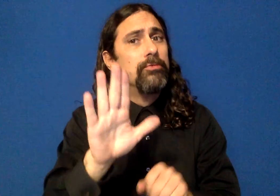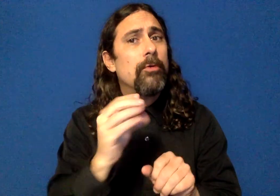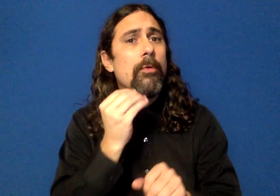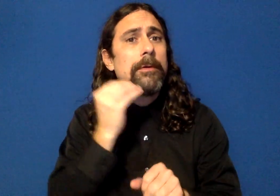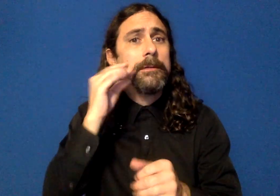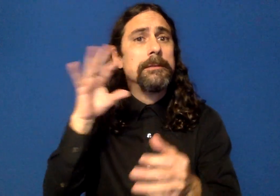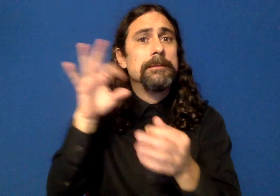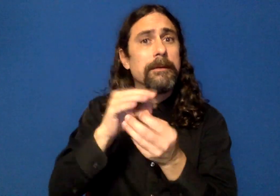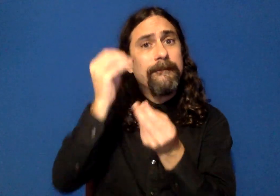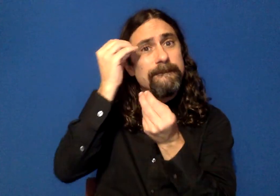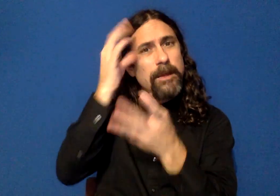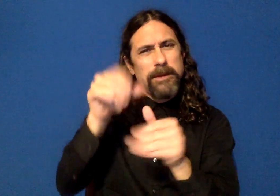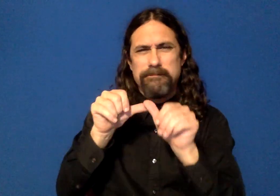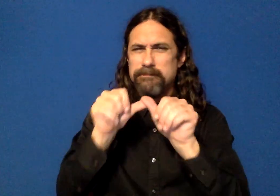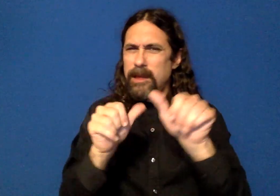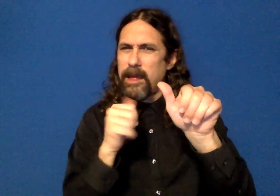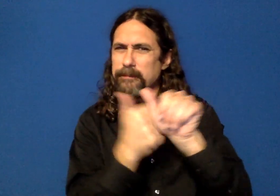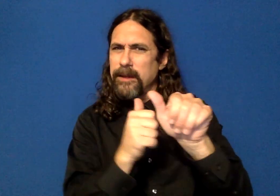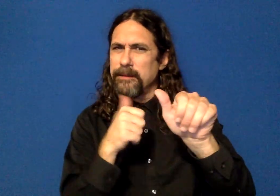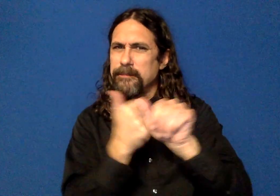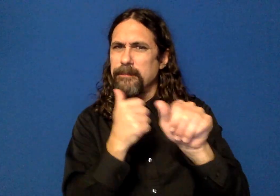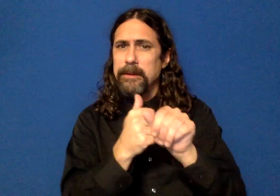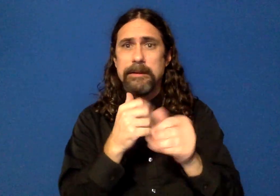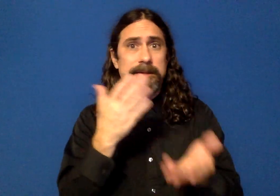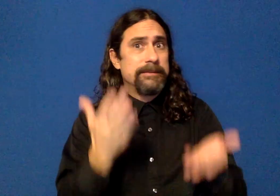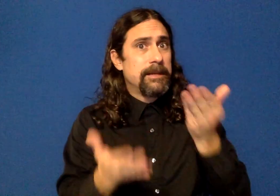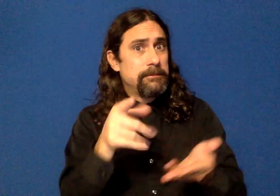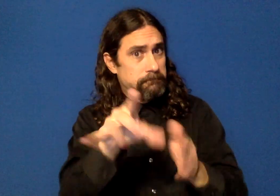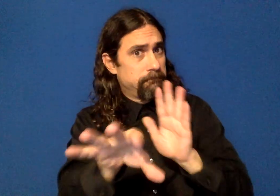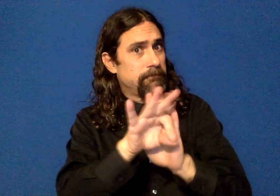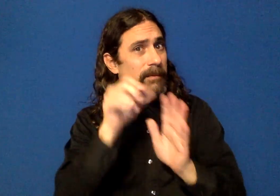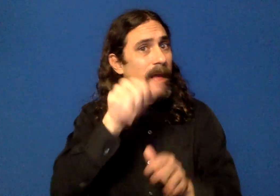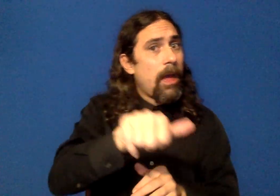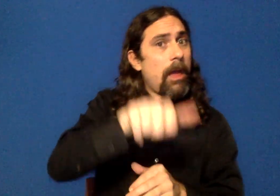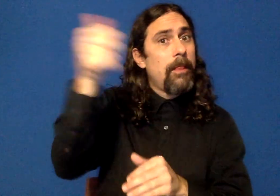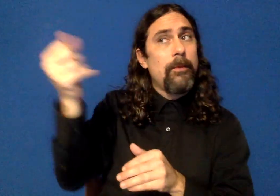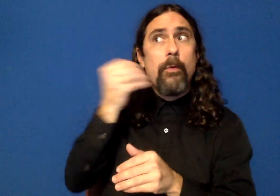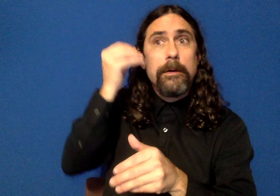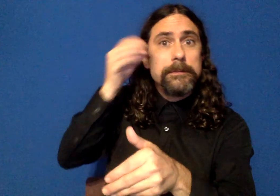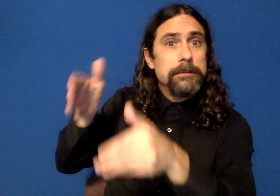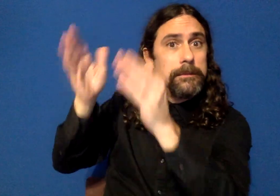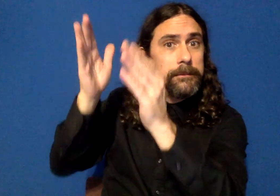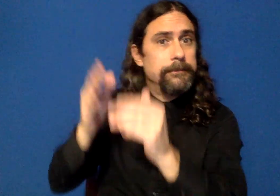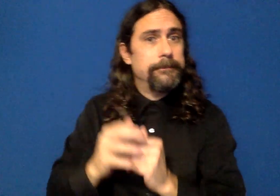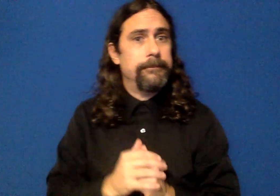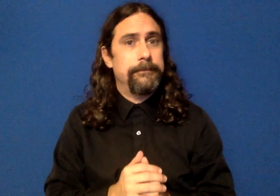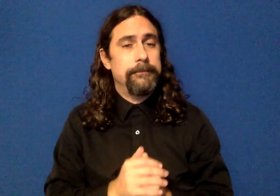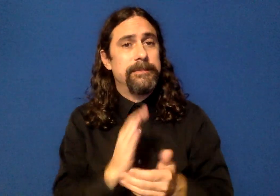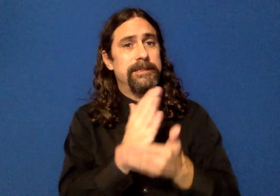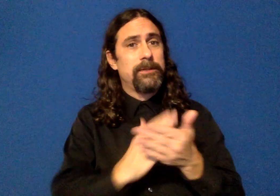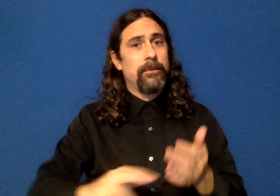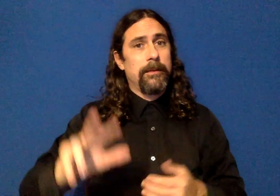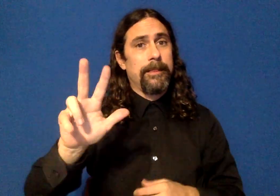Section 3. e. Tips for preparing for the eligibility review process